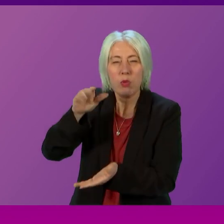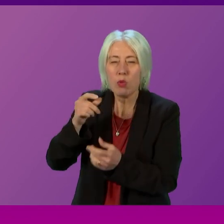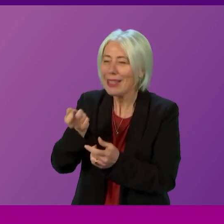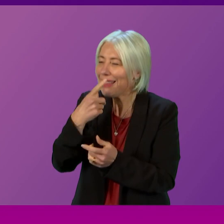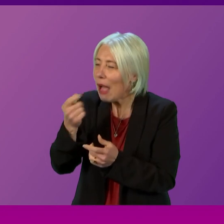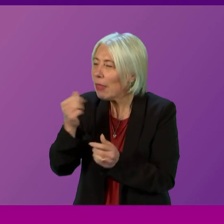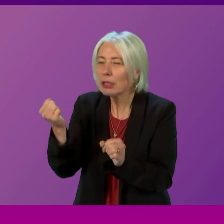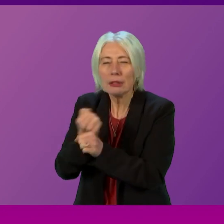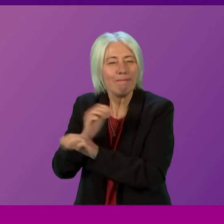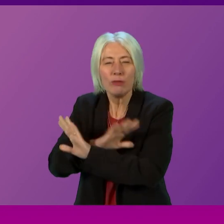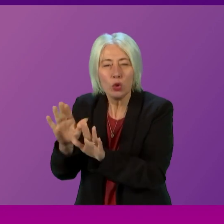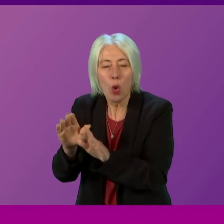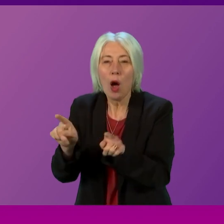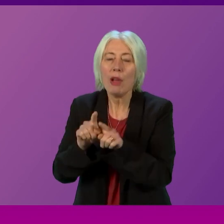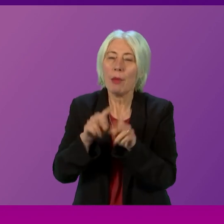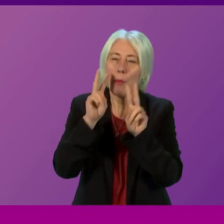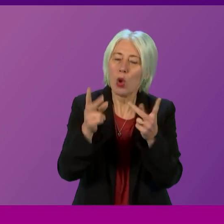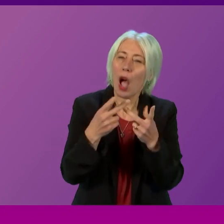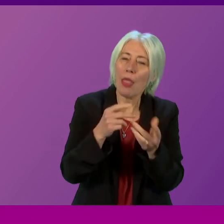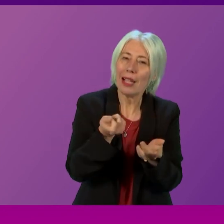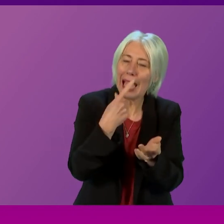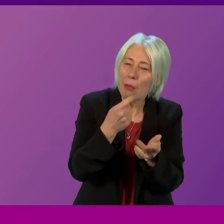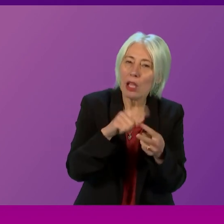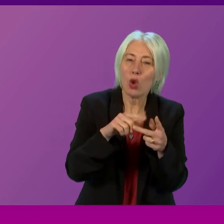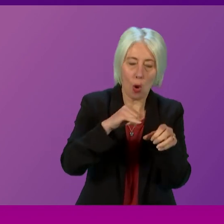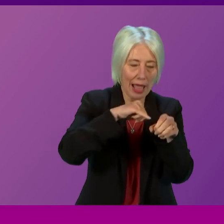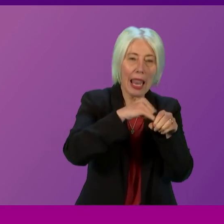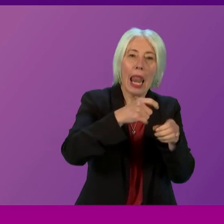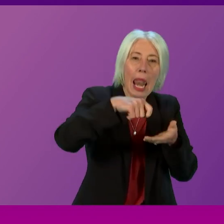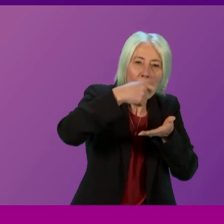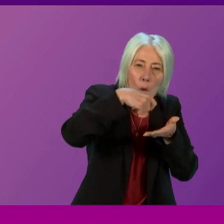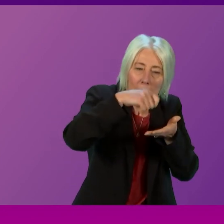of antibiotic liquid preparation and, where necessary, importing additional supplies.